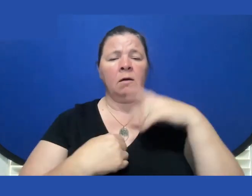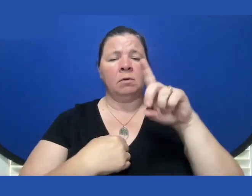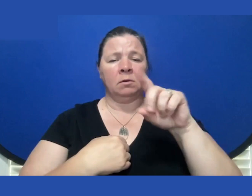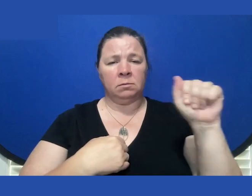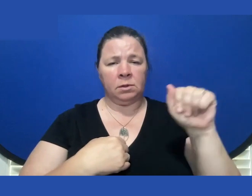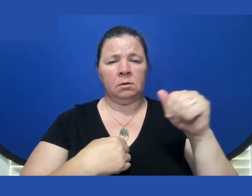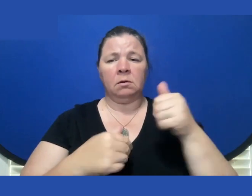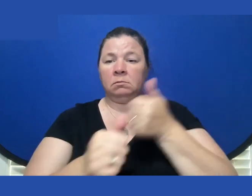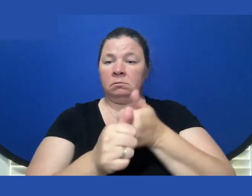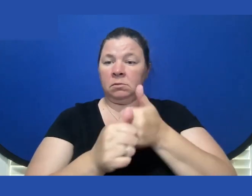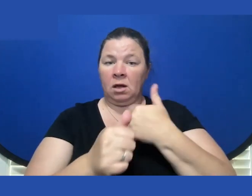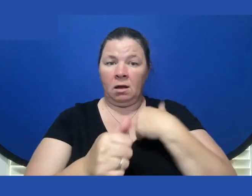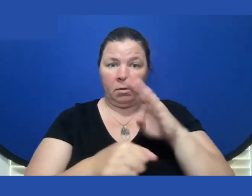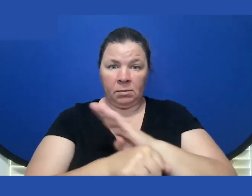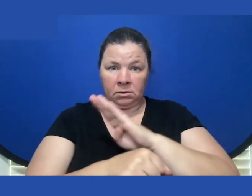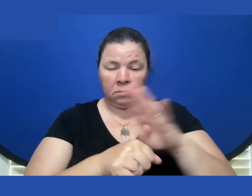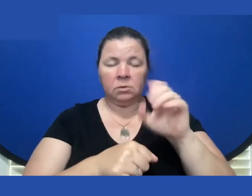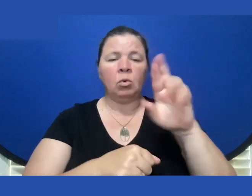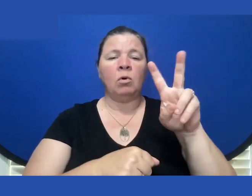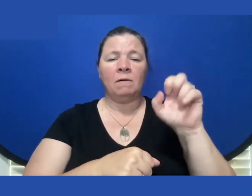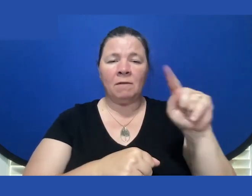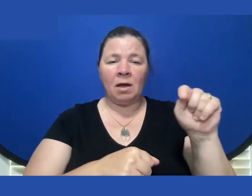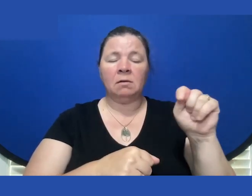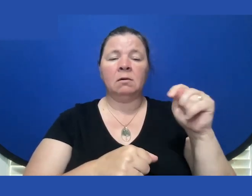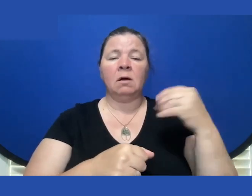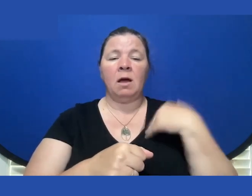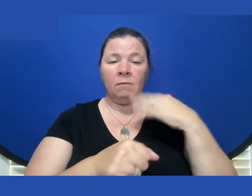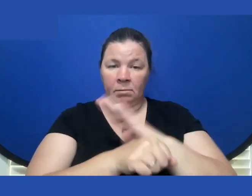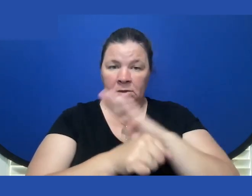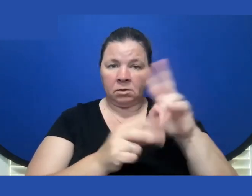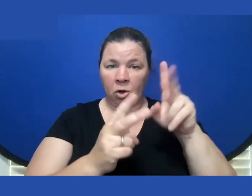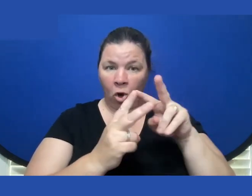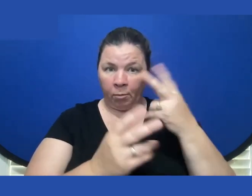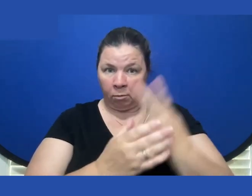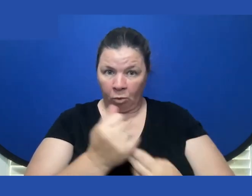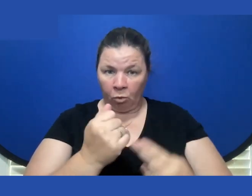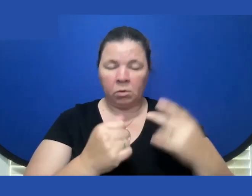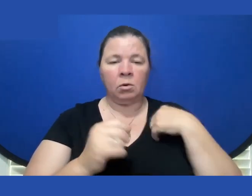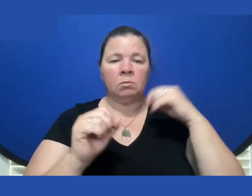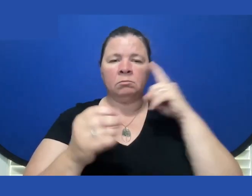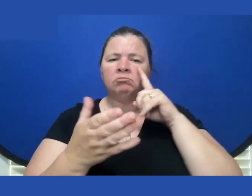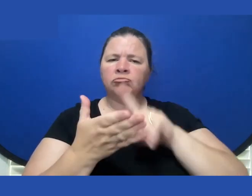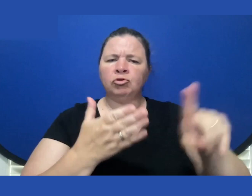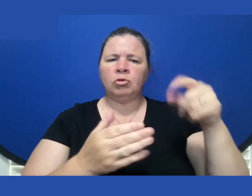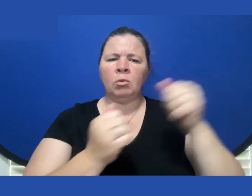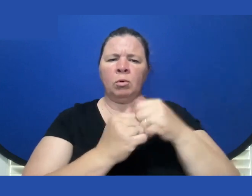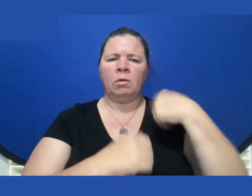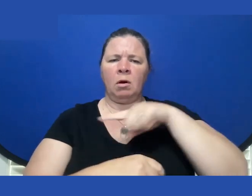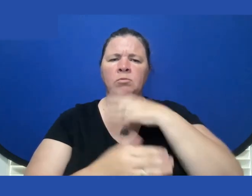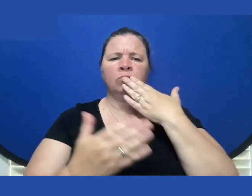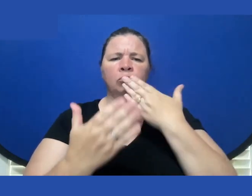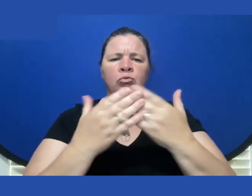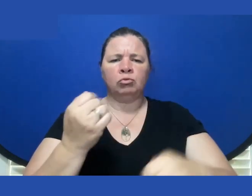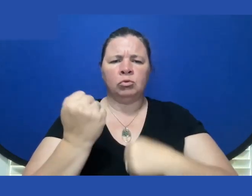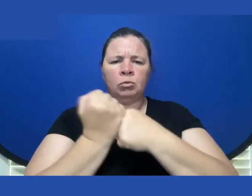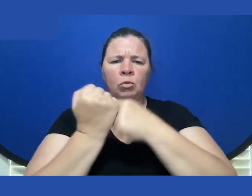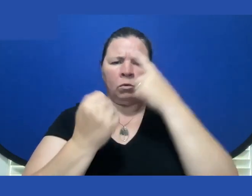if you're a Veteran and you own a business, or a combo of the two, check us out 'cause we can probably give you some great support for your networking.